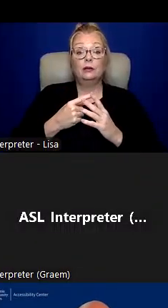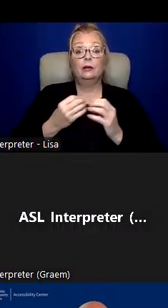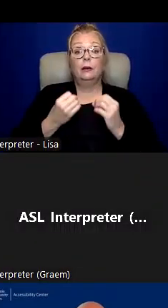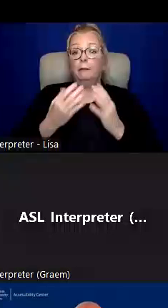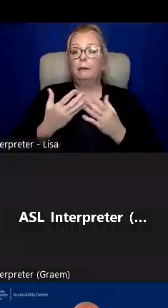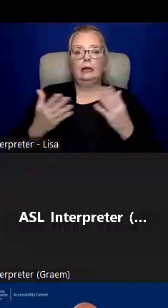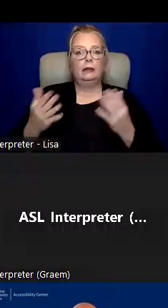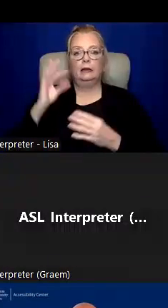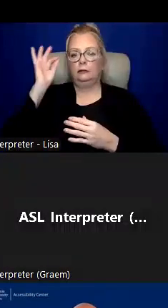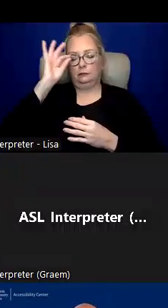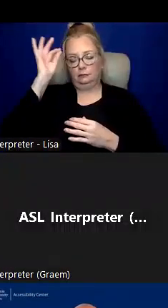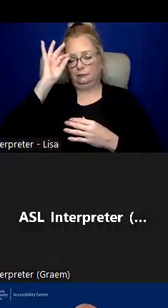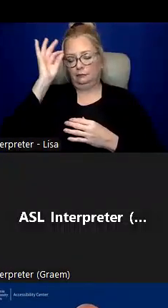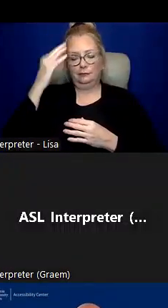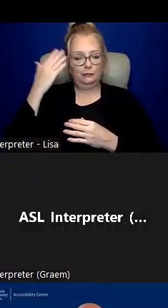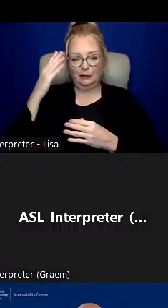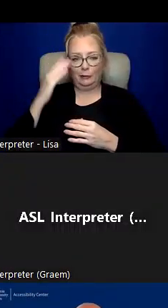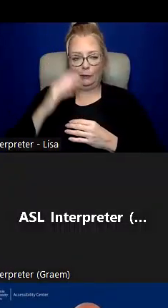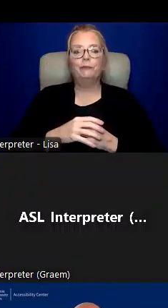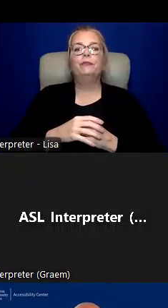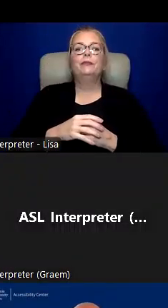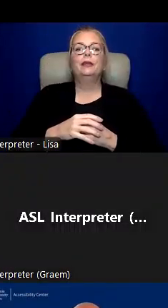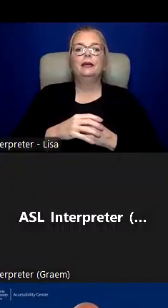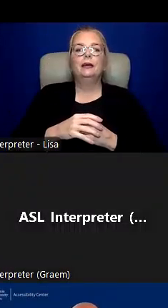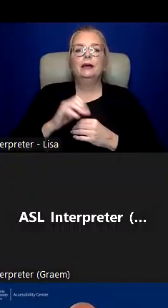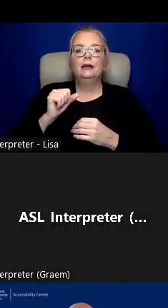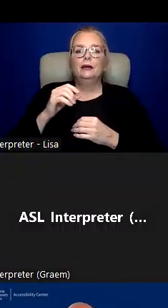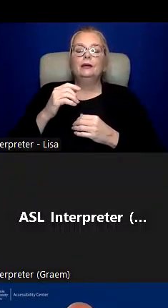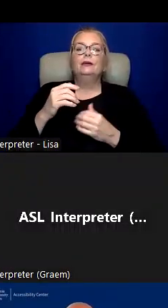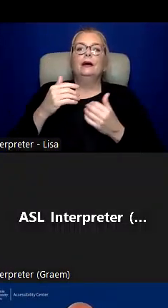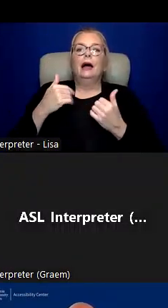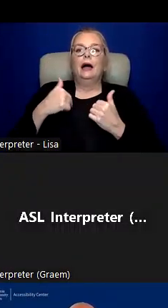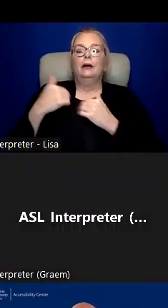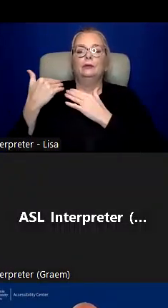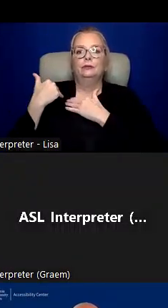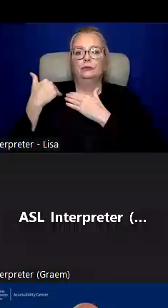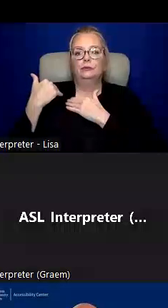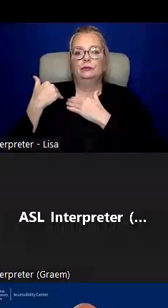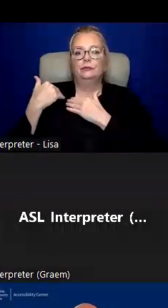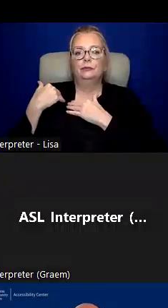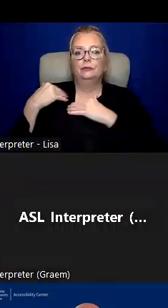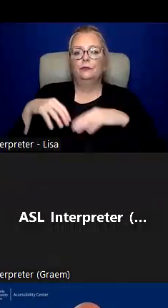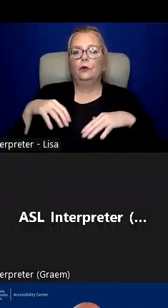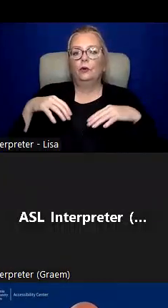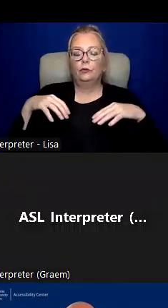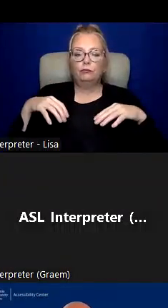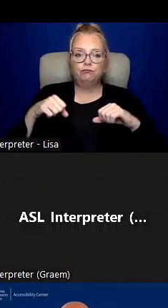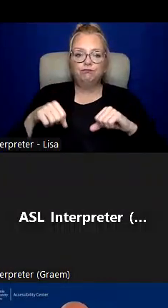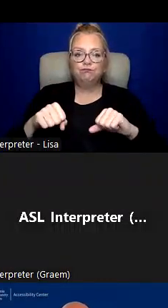So I was in a procurement role. I was responsible for procuring all of IT items for the campus.